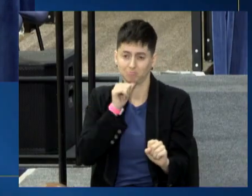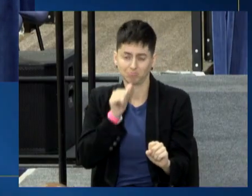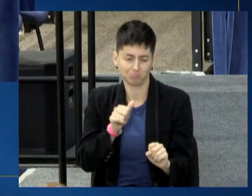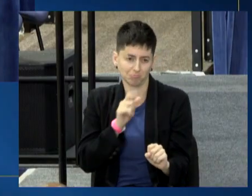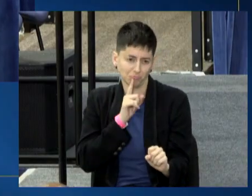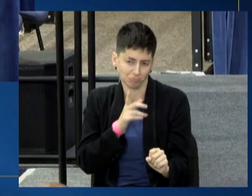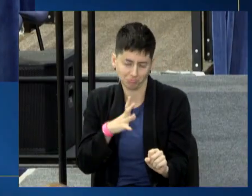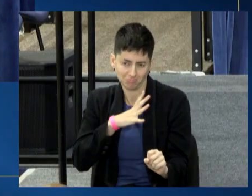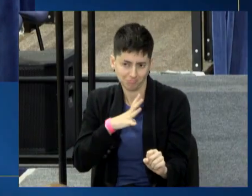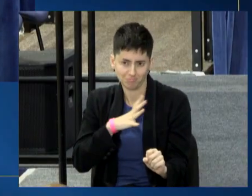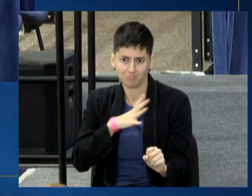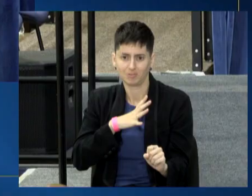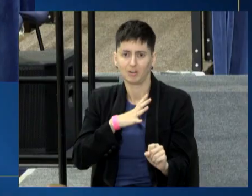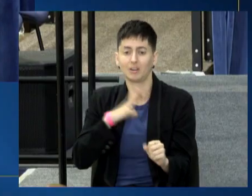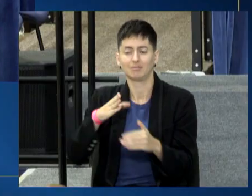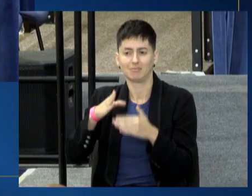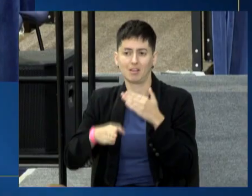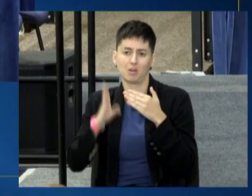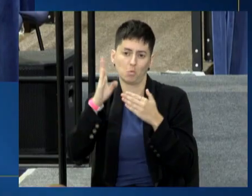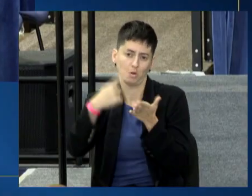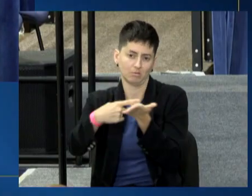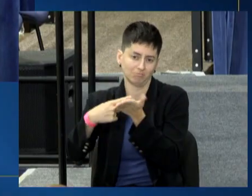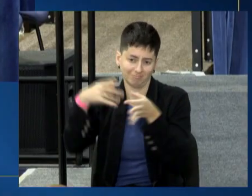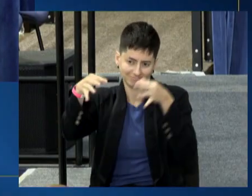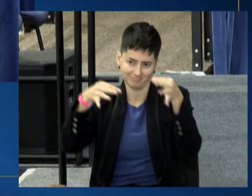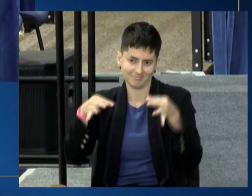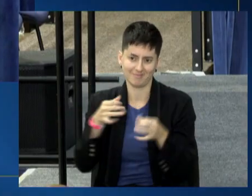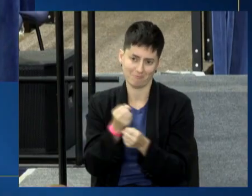I'll be able to explain all of it. But you should have a color-coded sticker